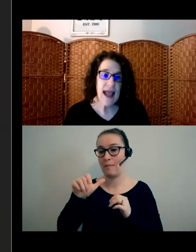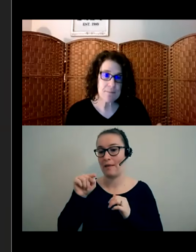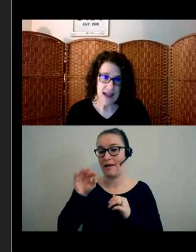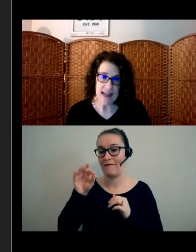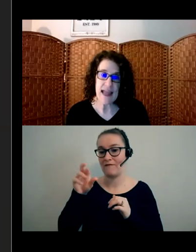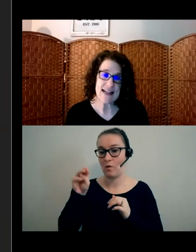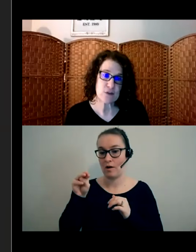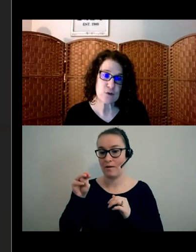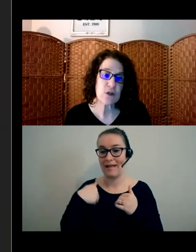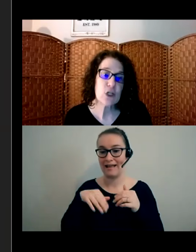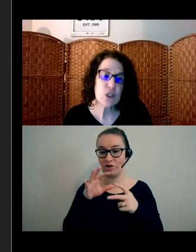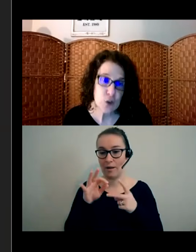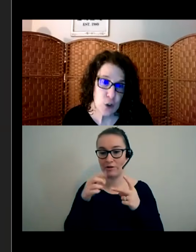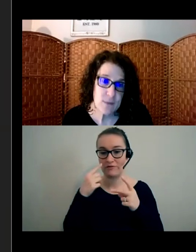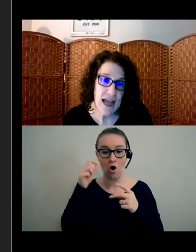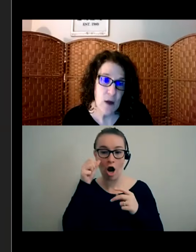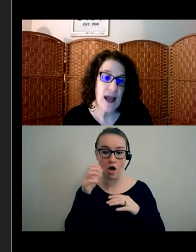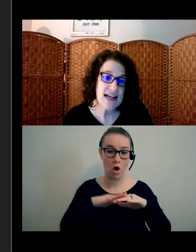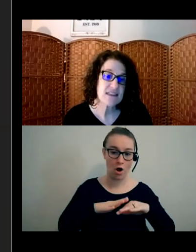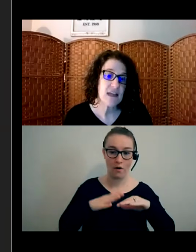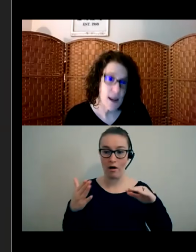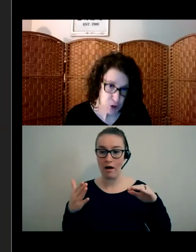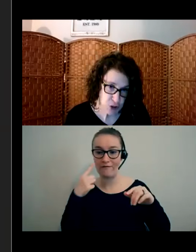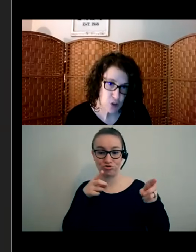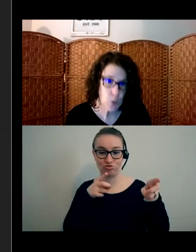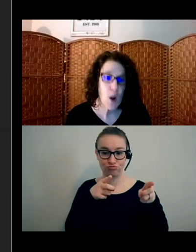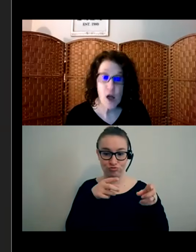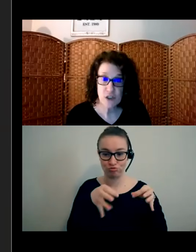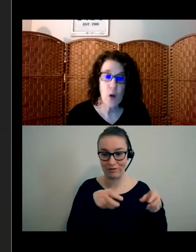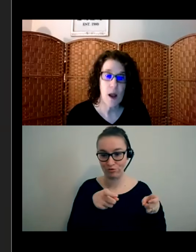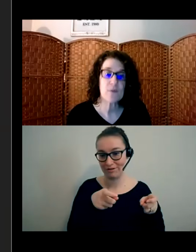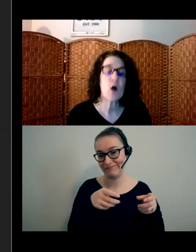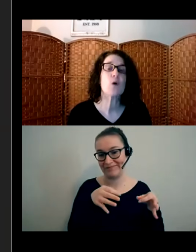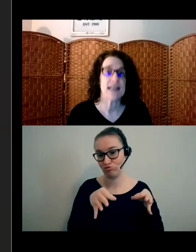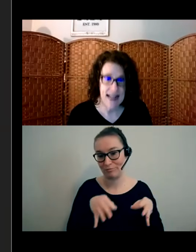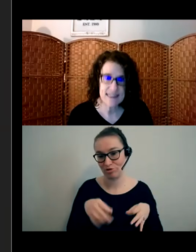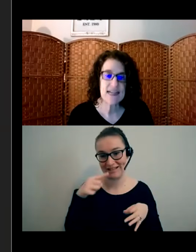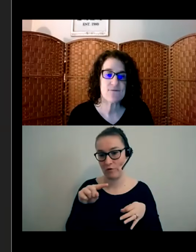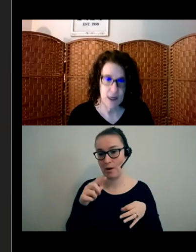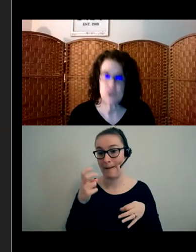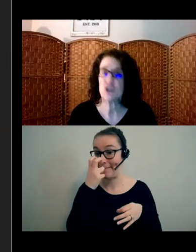And May answered, "YouTube now has the option to also upload an A.D. file."